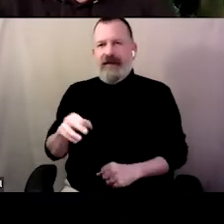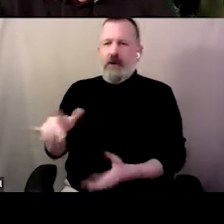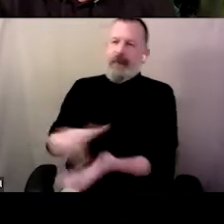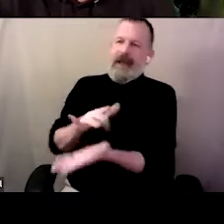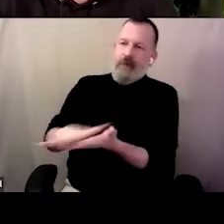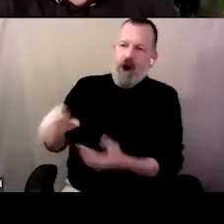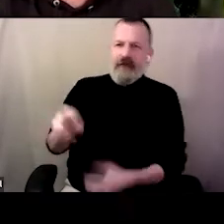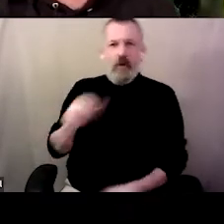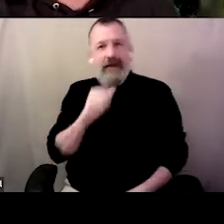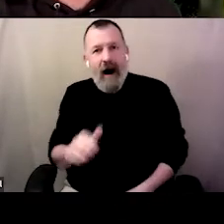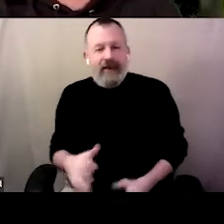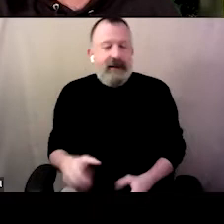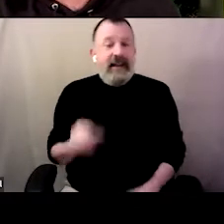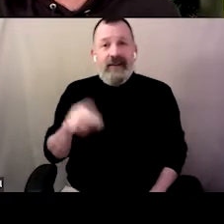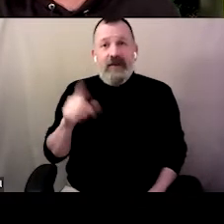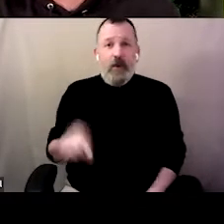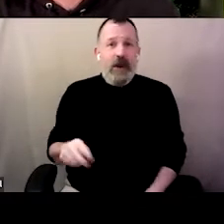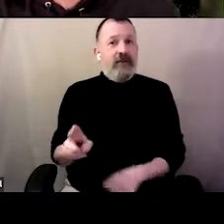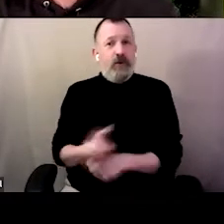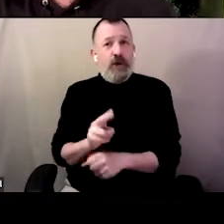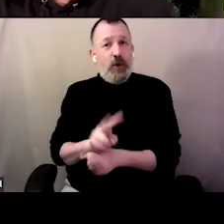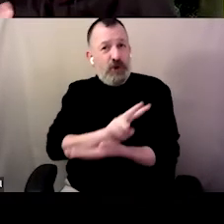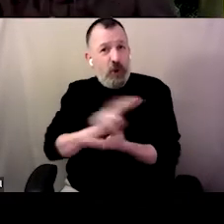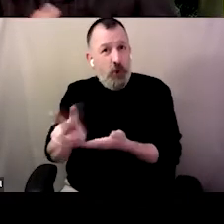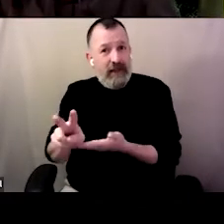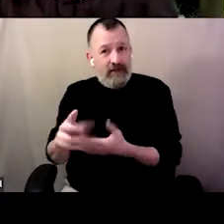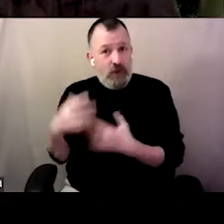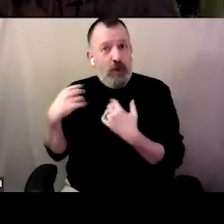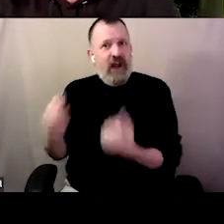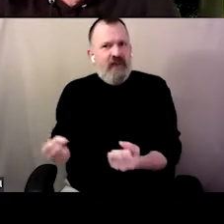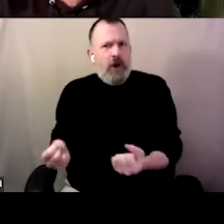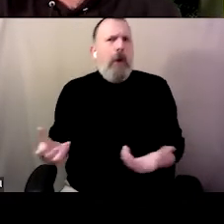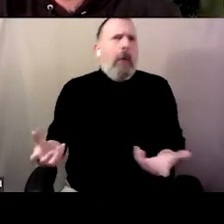if you've got to spend two weeks recovering from that incident. You can probably get through it.